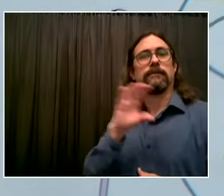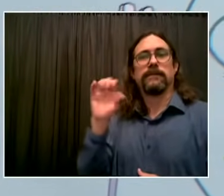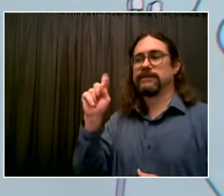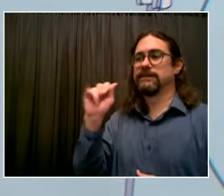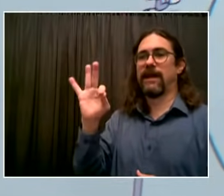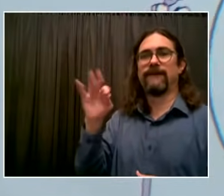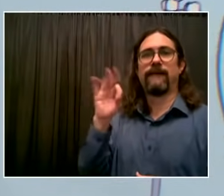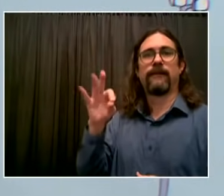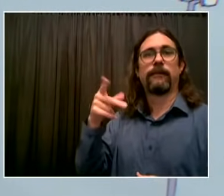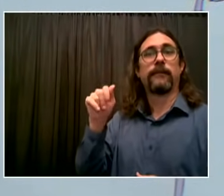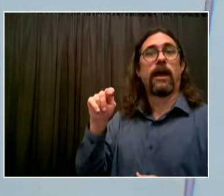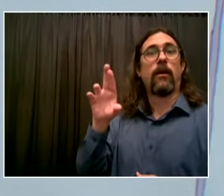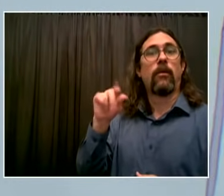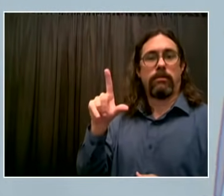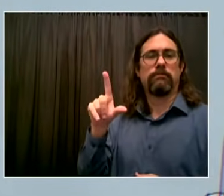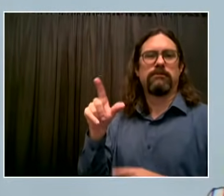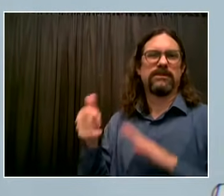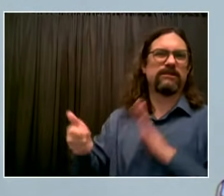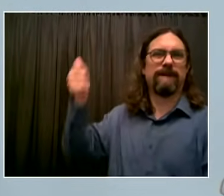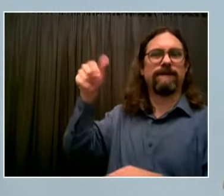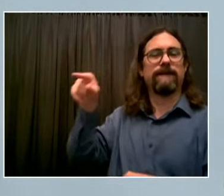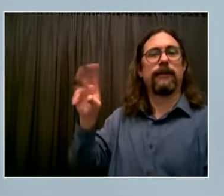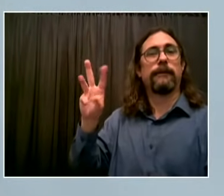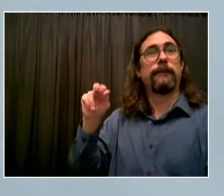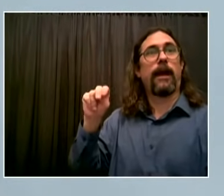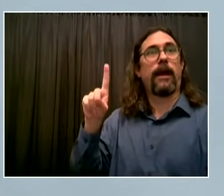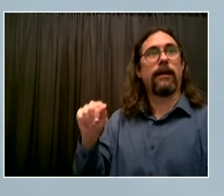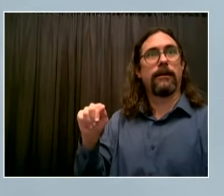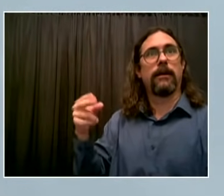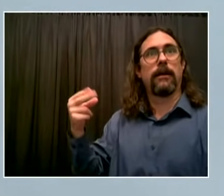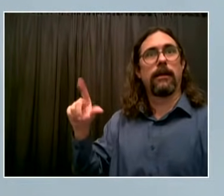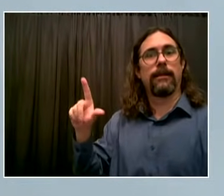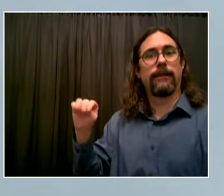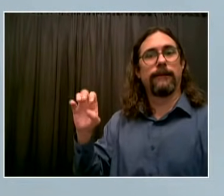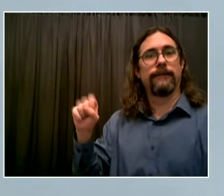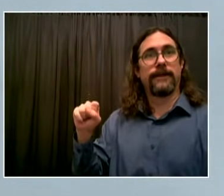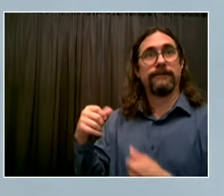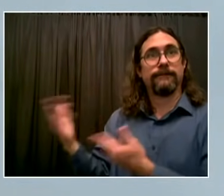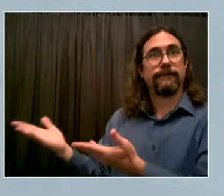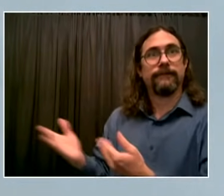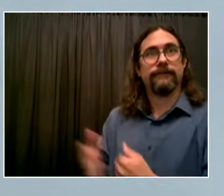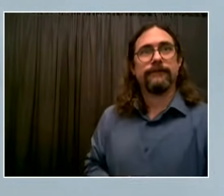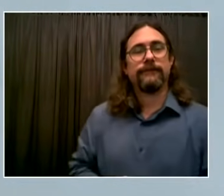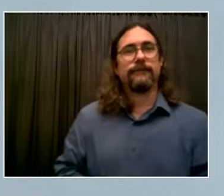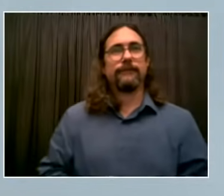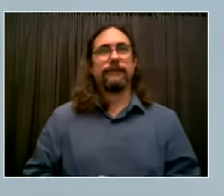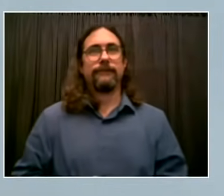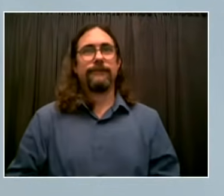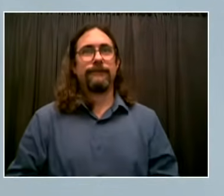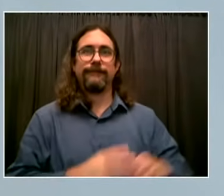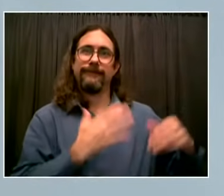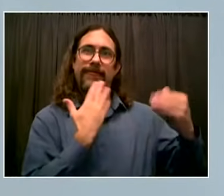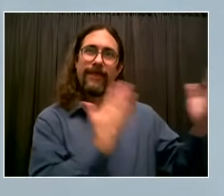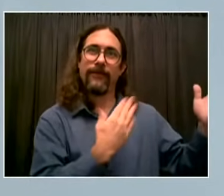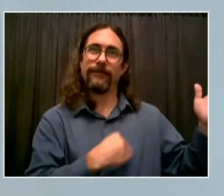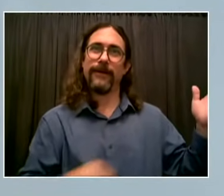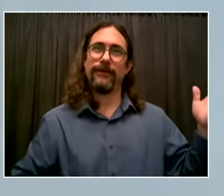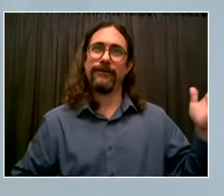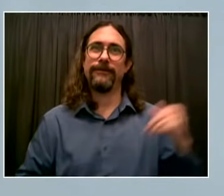MAYOR. THIS IS ALL ABOUT COMMUNITY EMPOWERMENT, COMMUNITY FEEDBACK. SO I'M PROUD TO SAY THAT WE'RE N LOWCAUNHING THE HOW DID WE DO